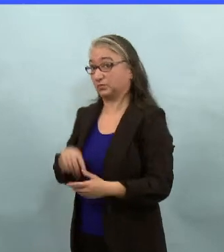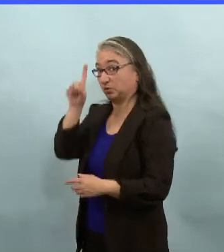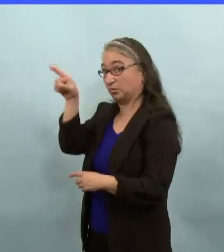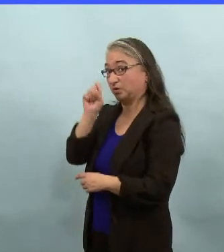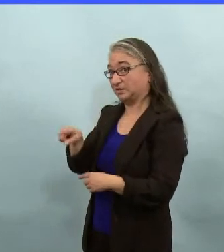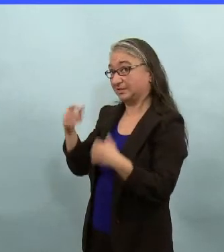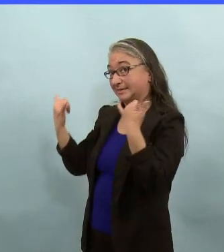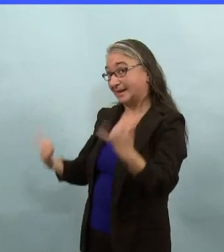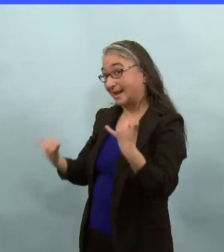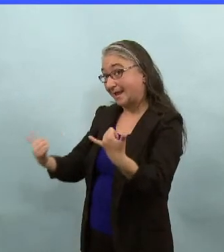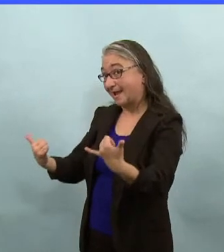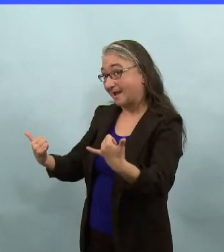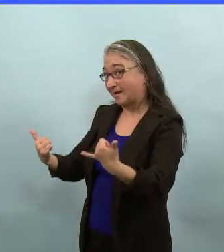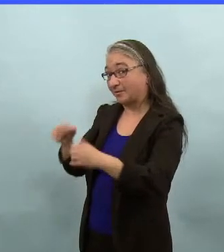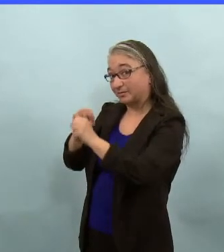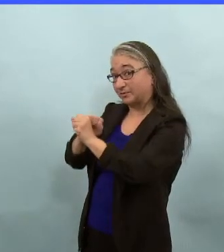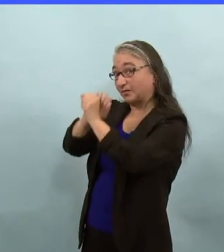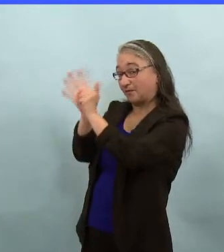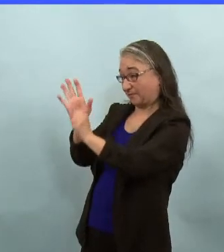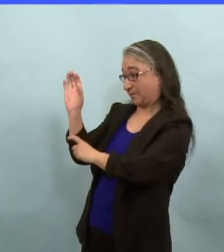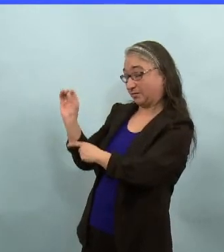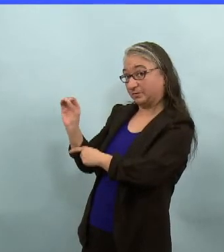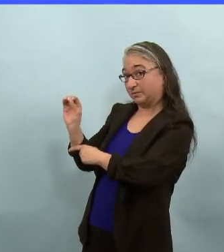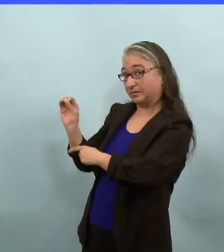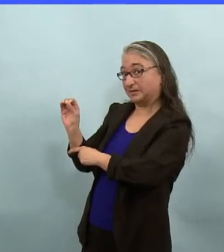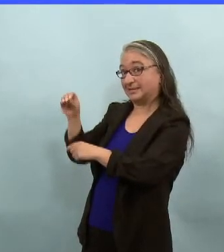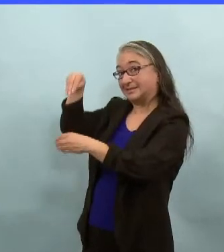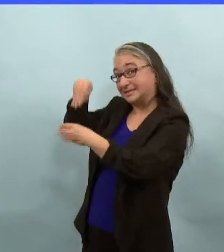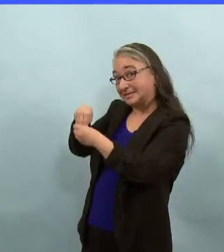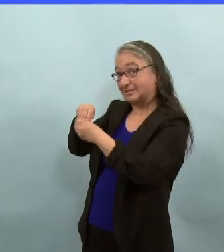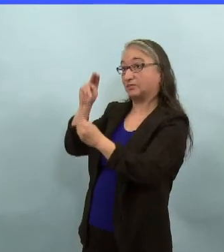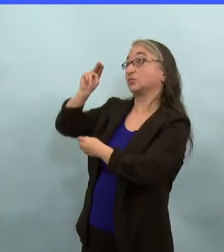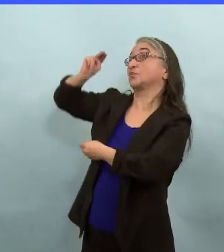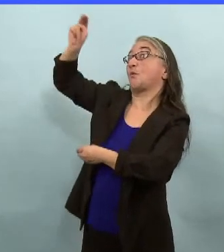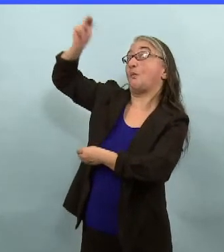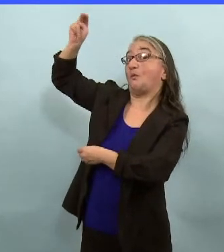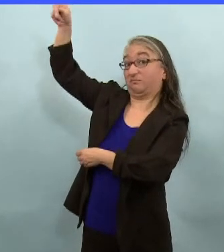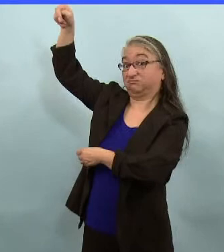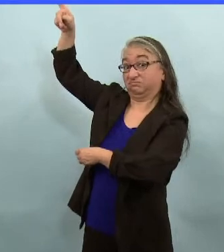in northern first nations in southern health last week you were saying it hasn't really spread there